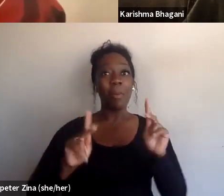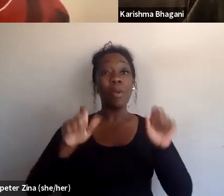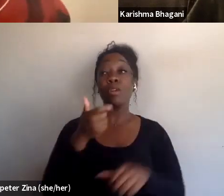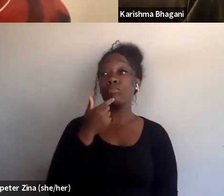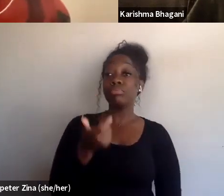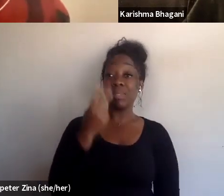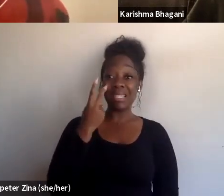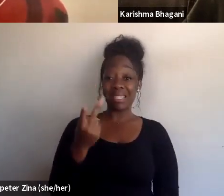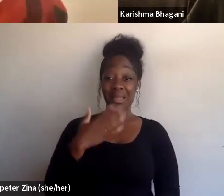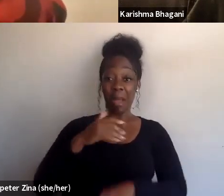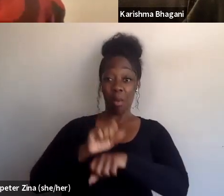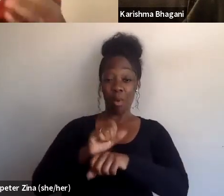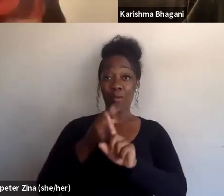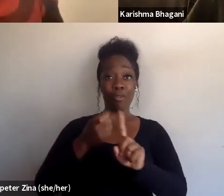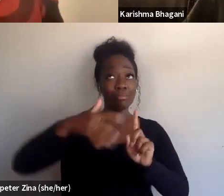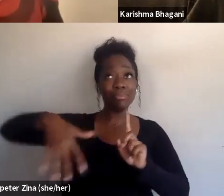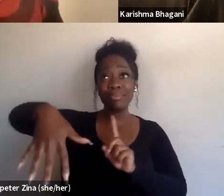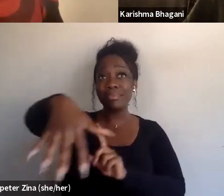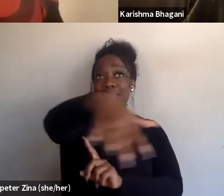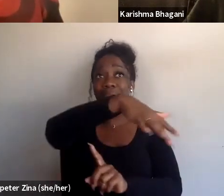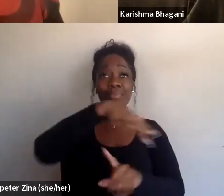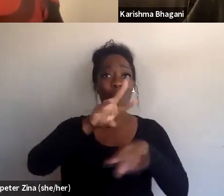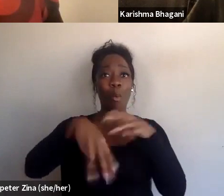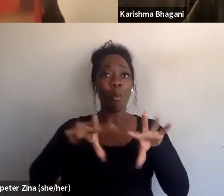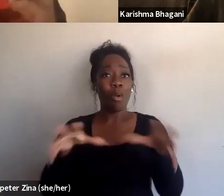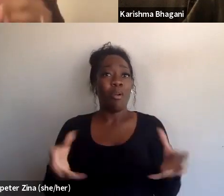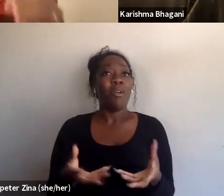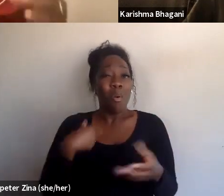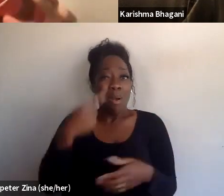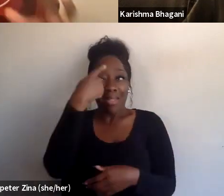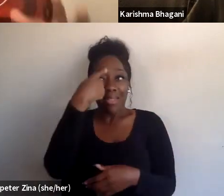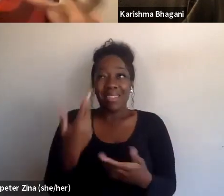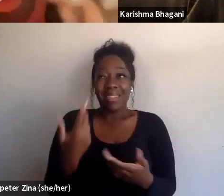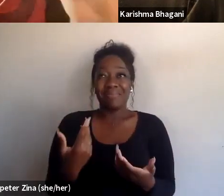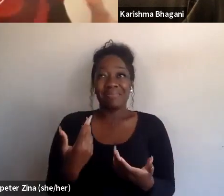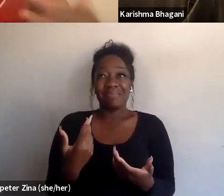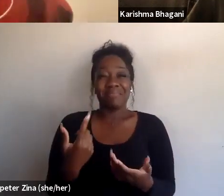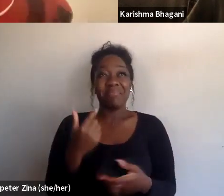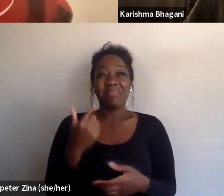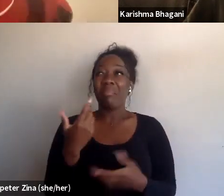you know, and however, I still feel that I try not to sell it as the work for me.